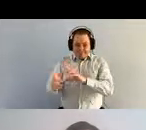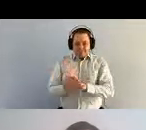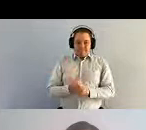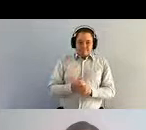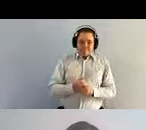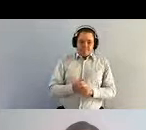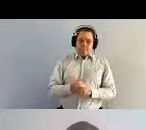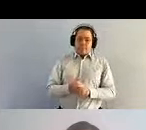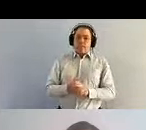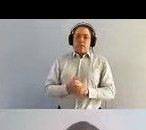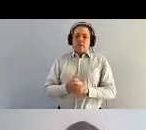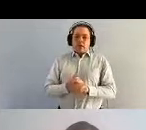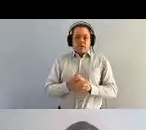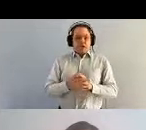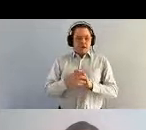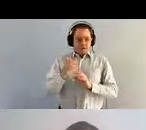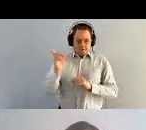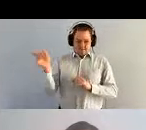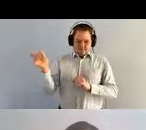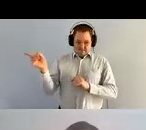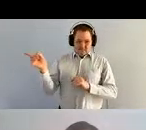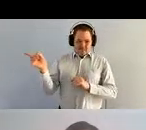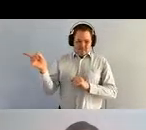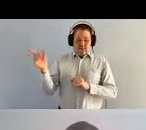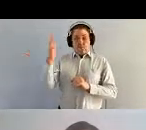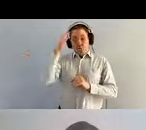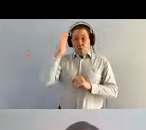of the crisis. It again included that table that you saw previously which